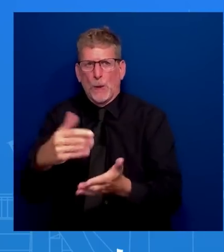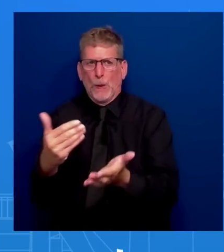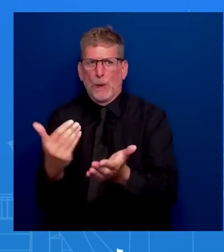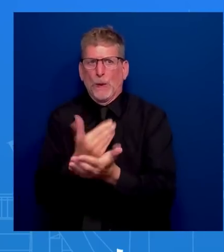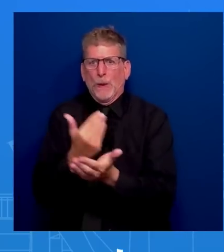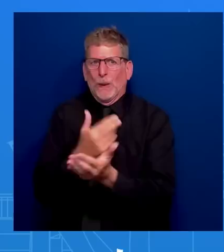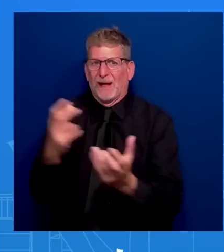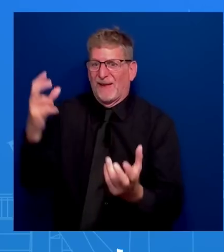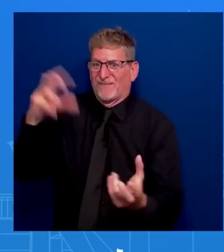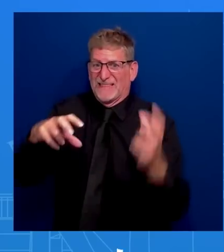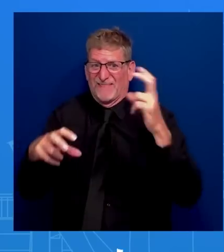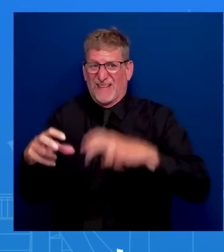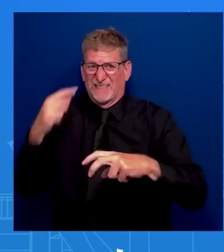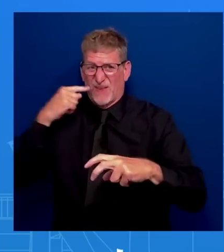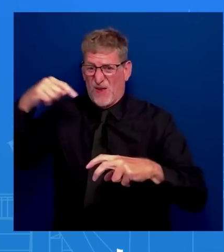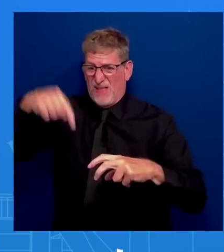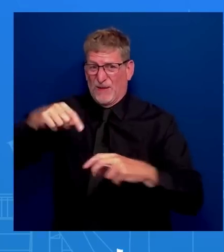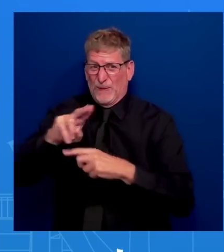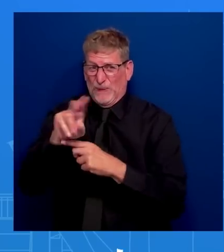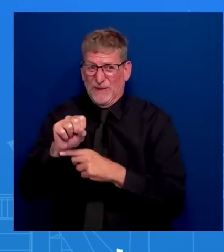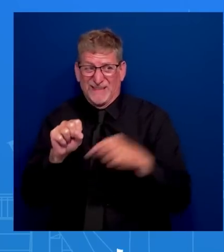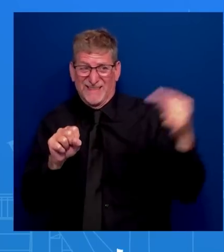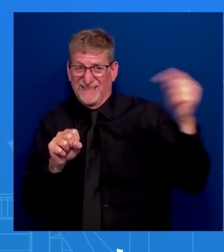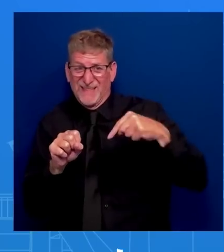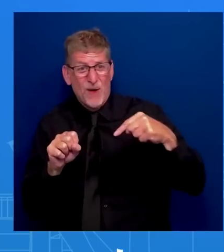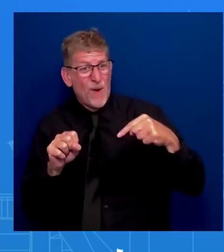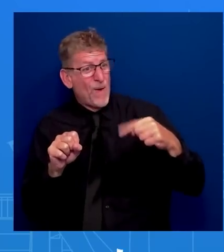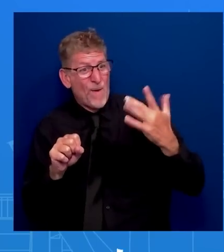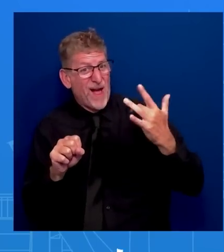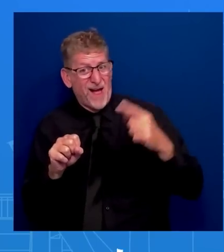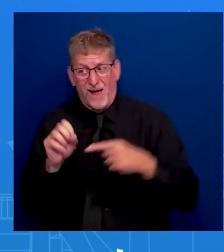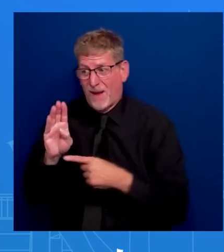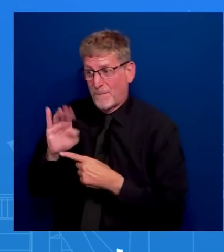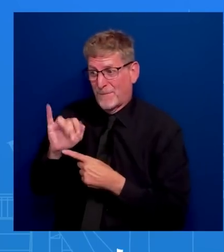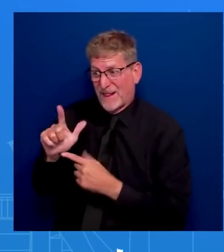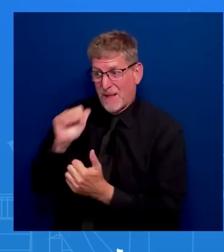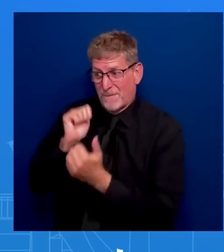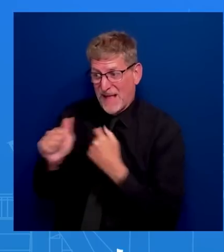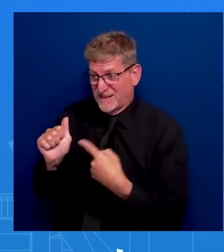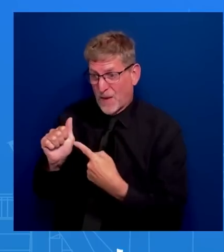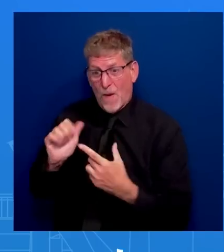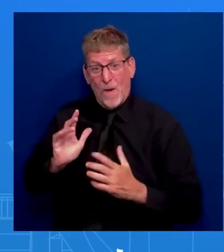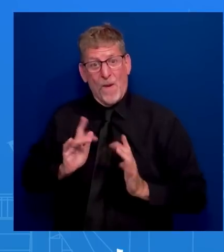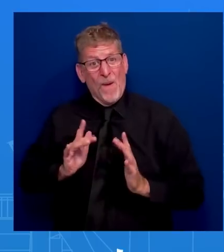that we needed to send that signal for companies who were making decisions by the end of the summer.